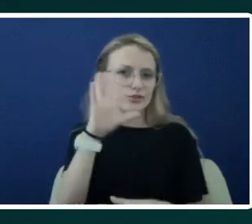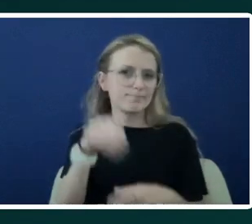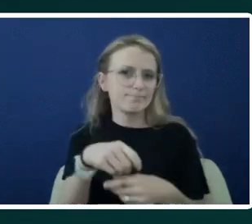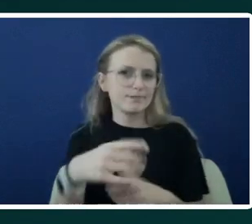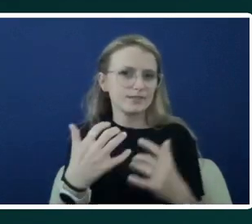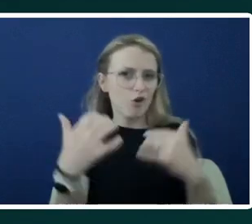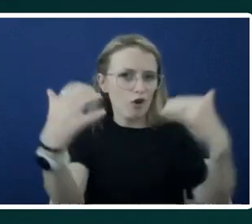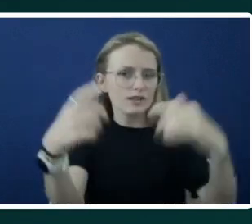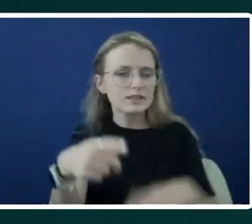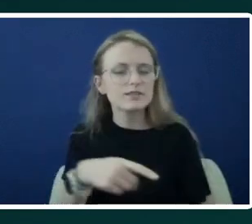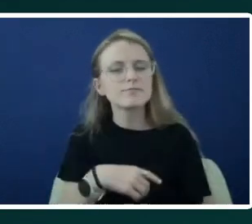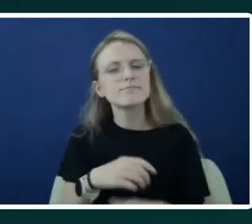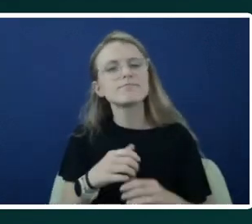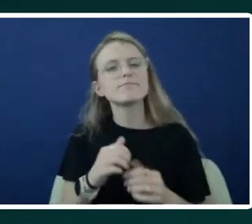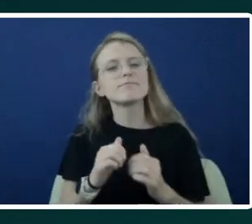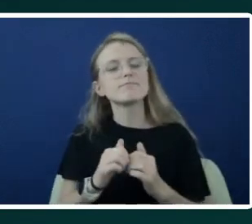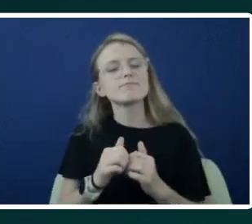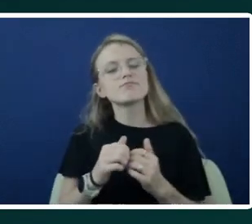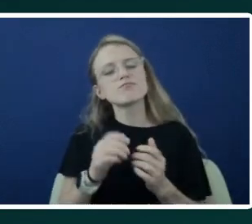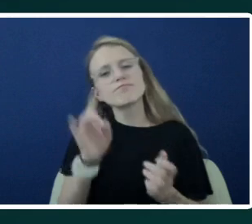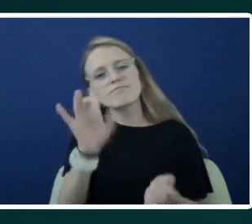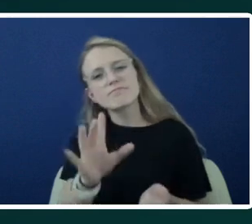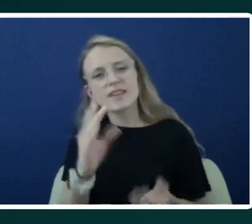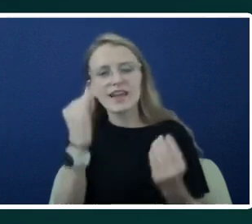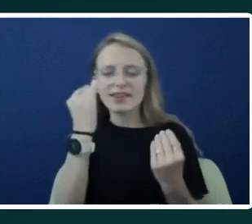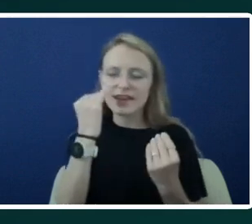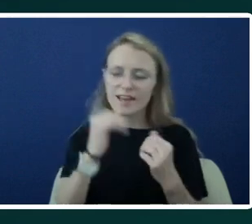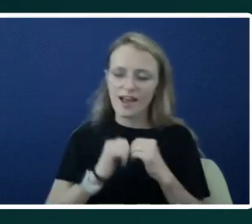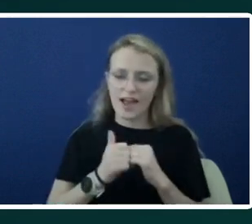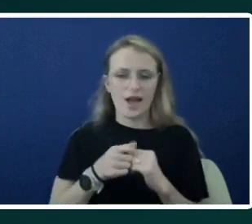invite your students into the creation of an exhibition that unpacks these big